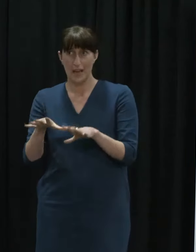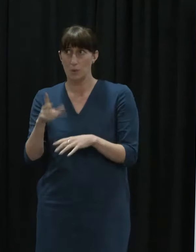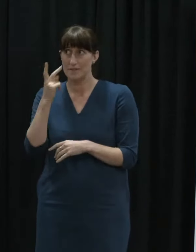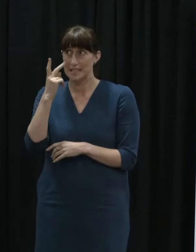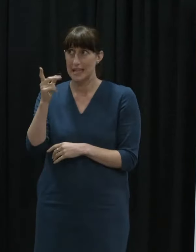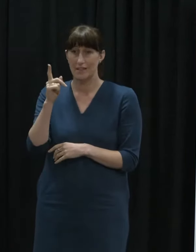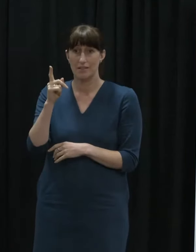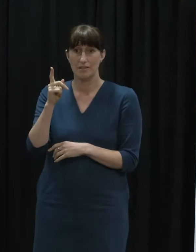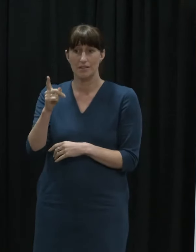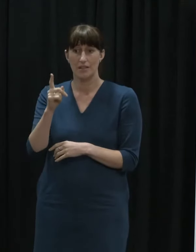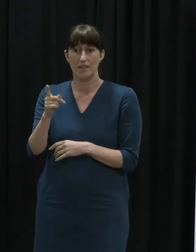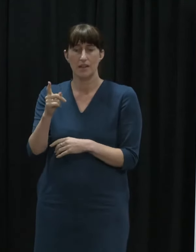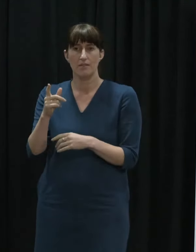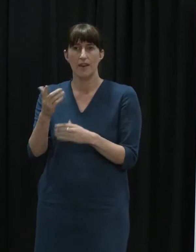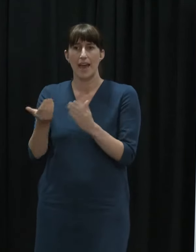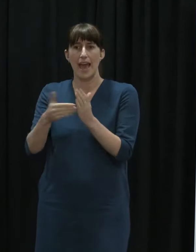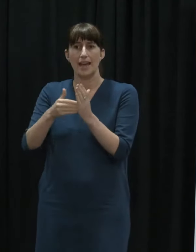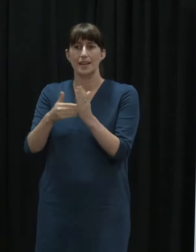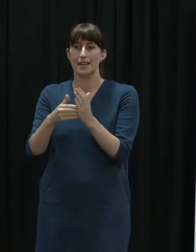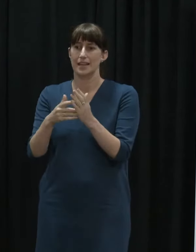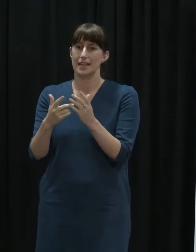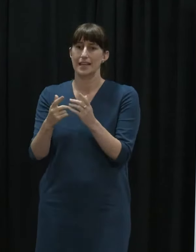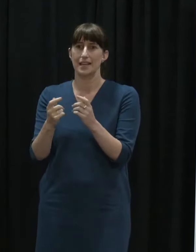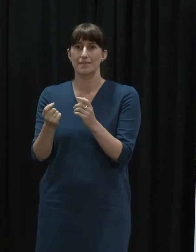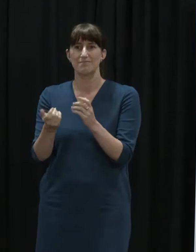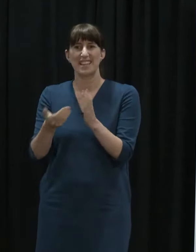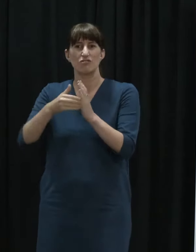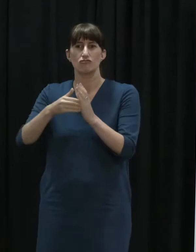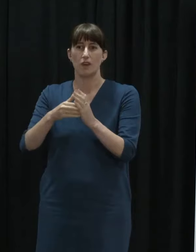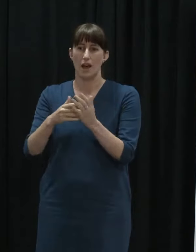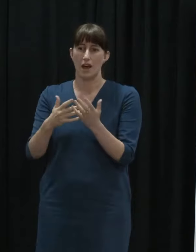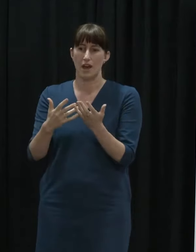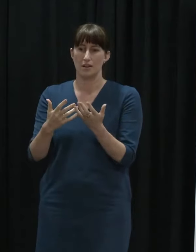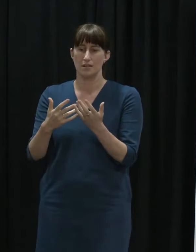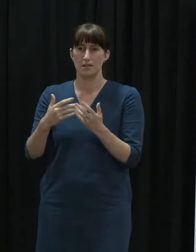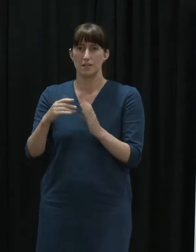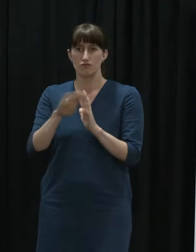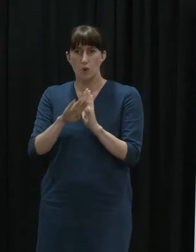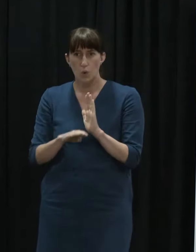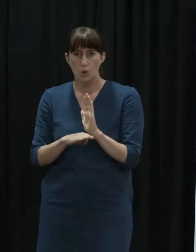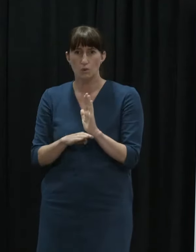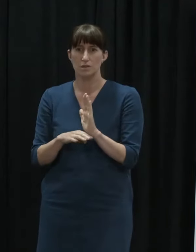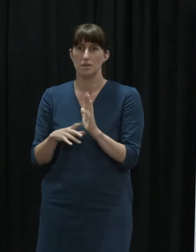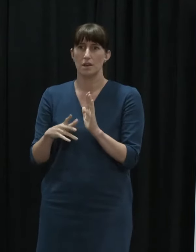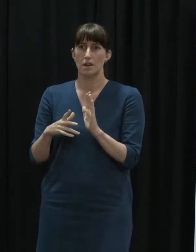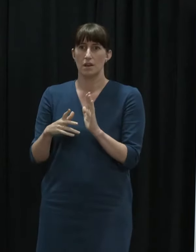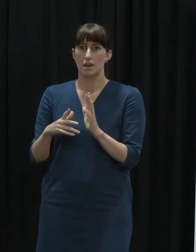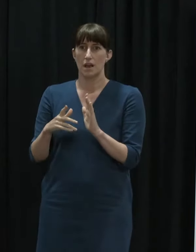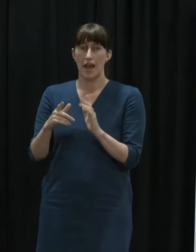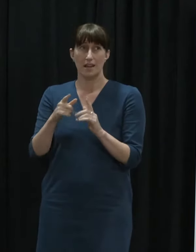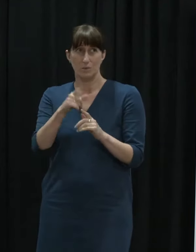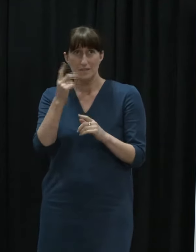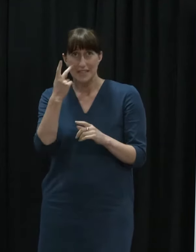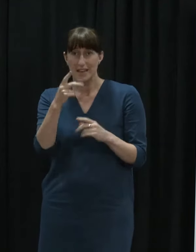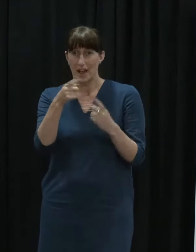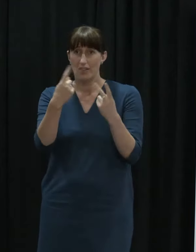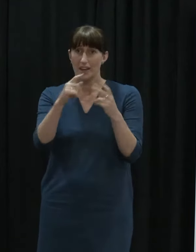with some people, is that In Australia we have seen them put on additional self